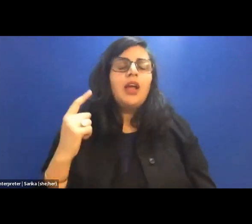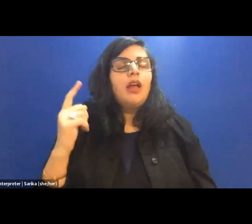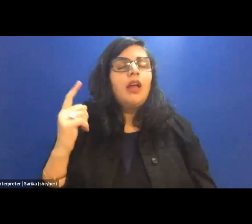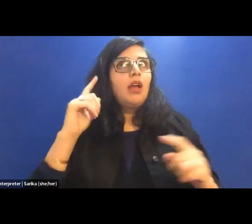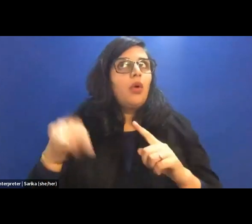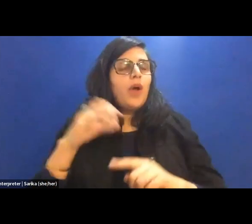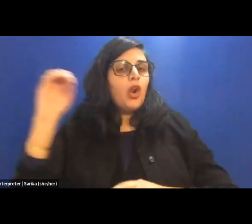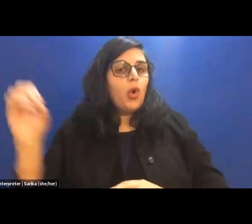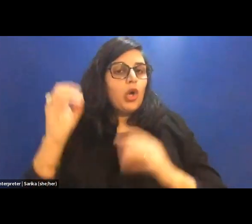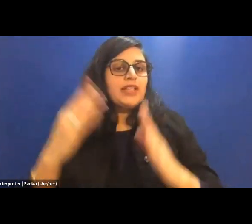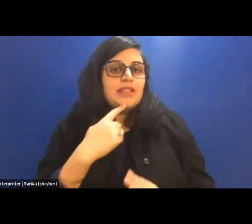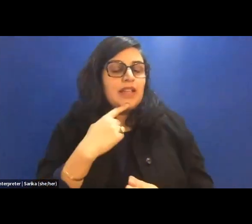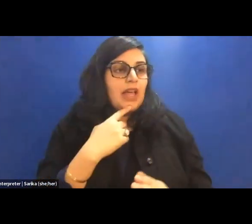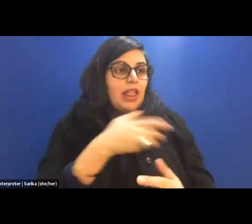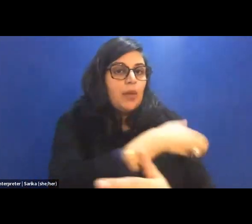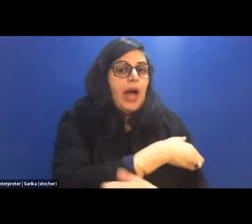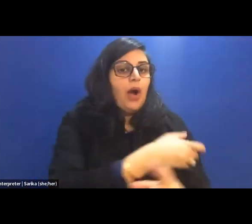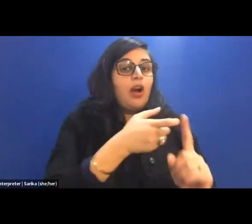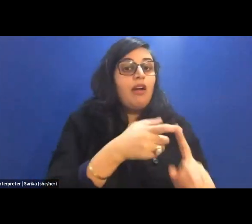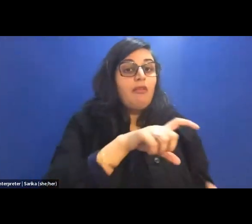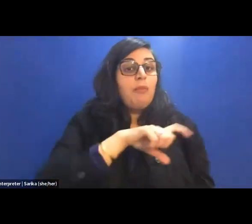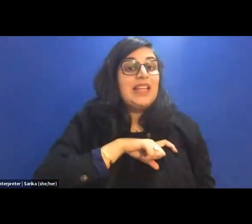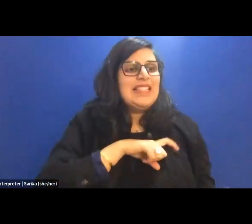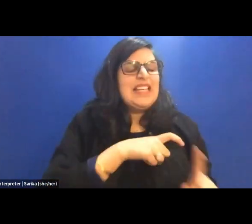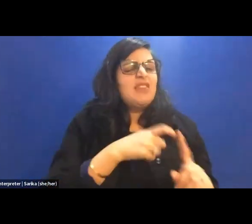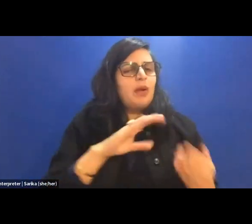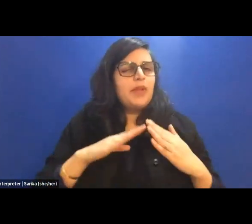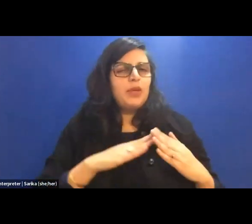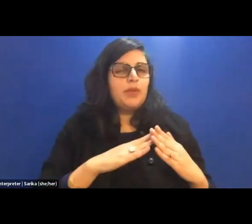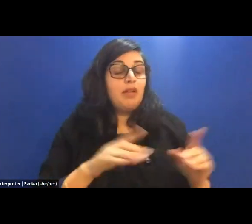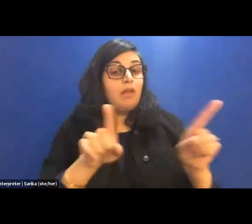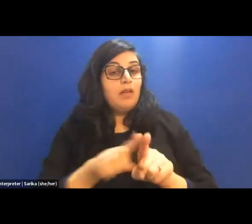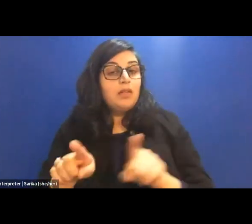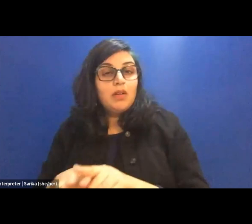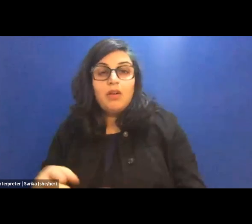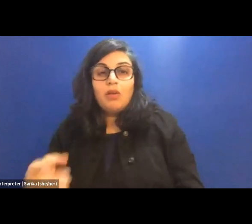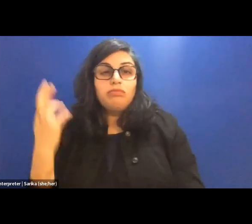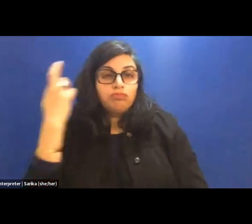keep us safe. As representative Bynam said last year, we heard Oregonians when they